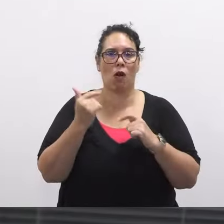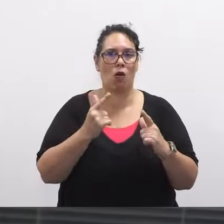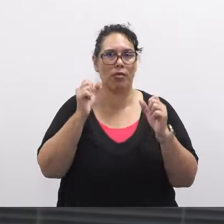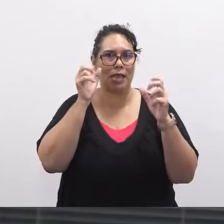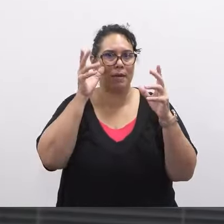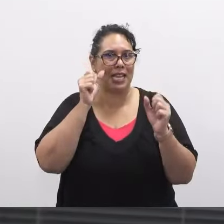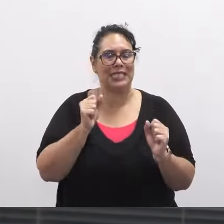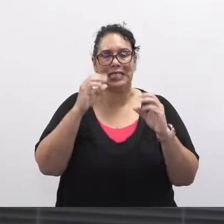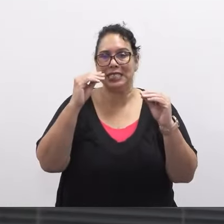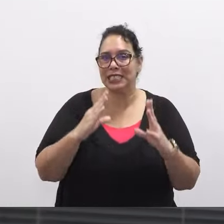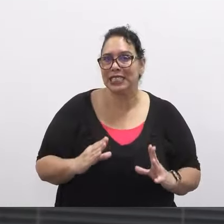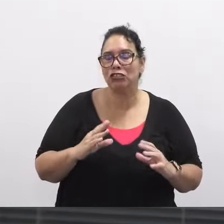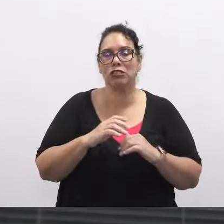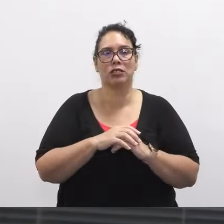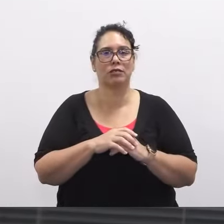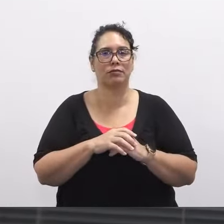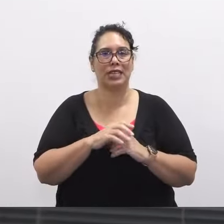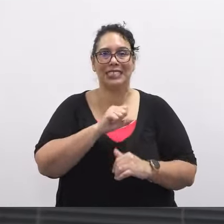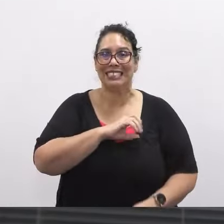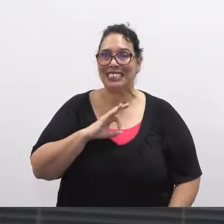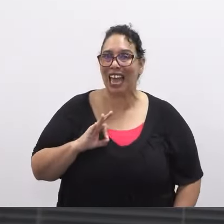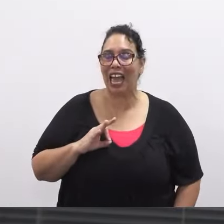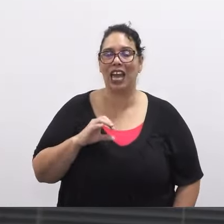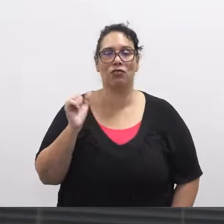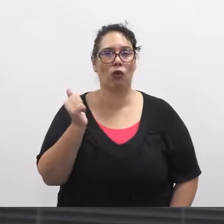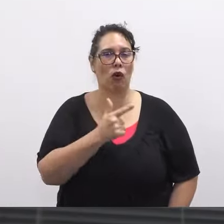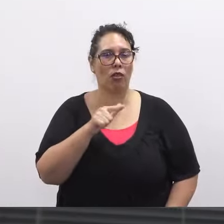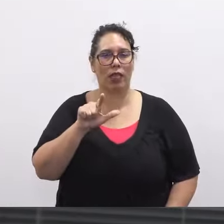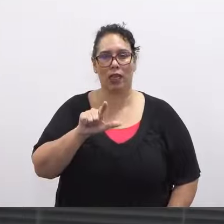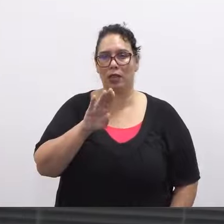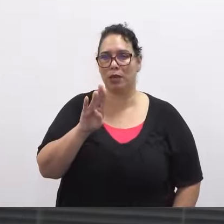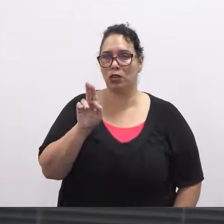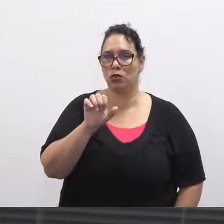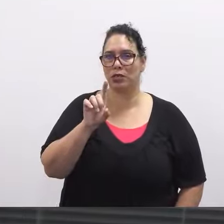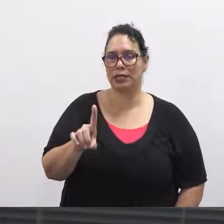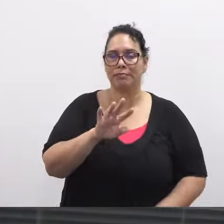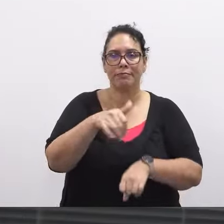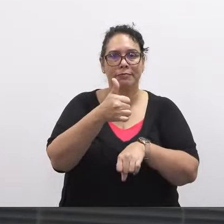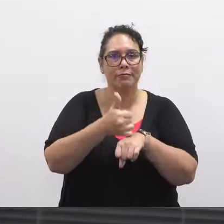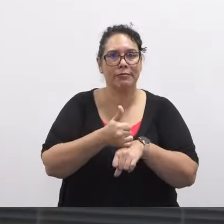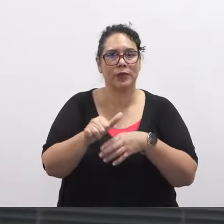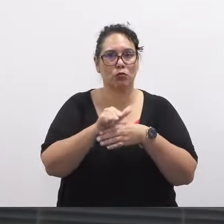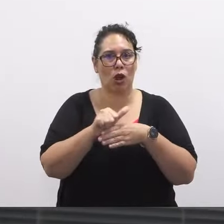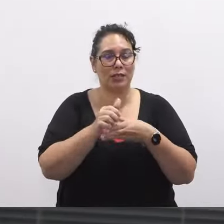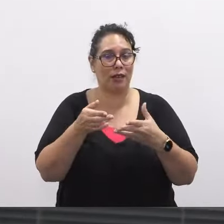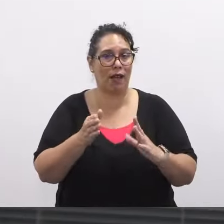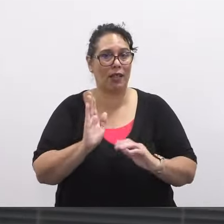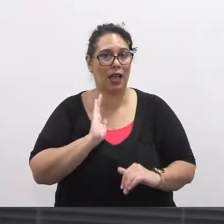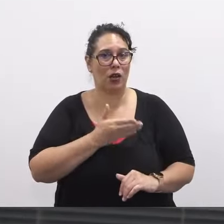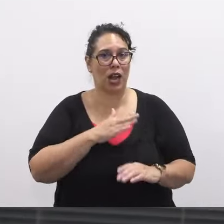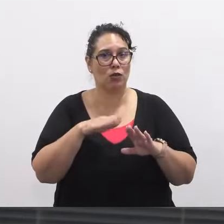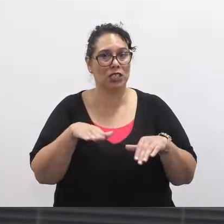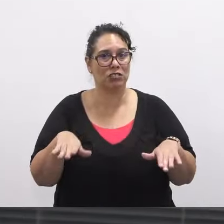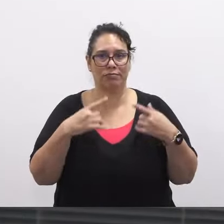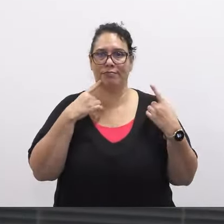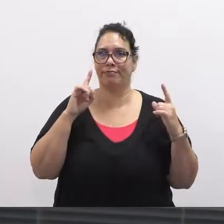staff and all that LBUSD has done to implement practices that have allowed our children to succeed.